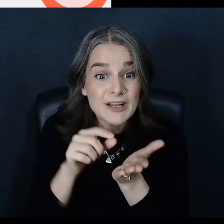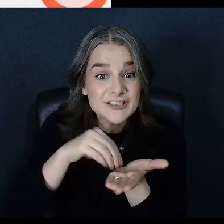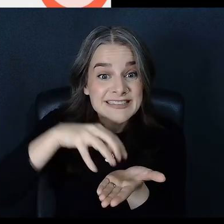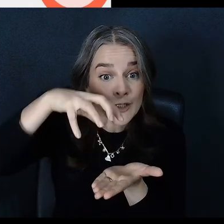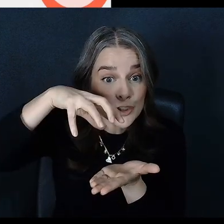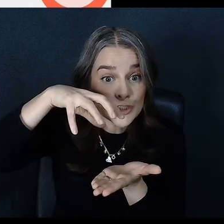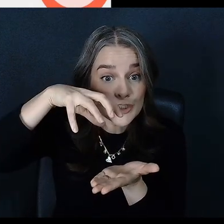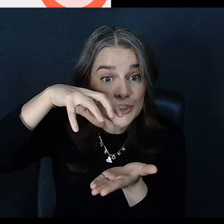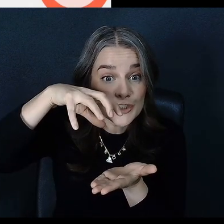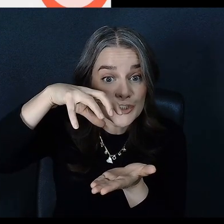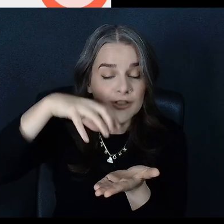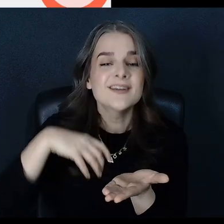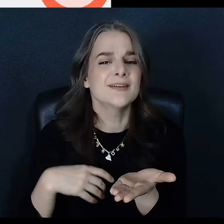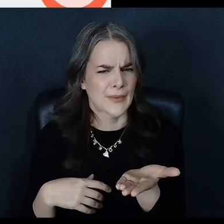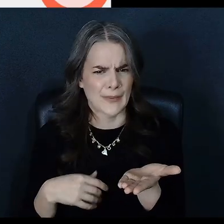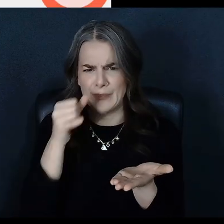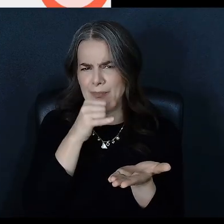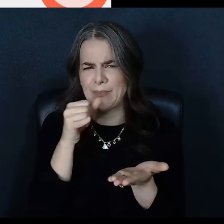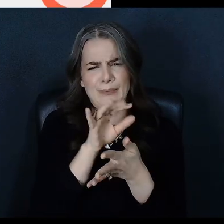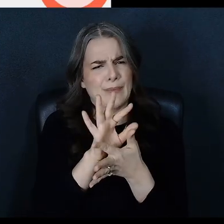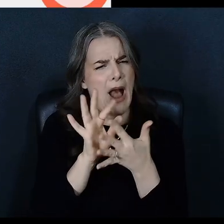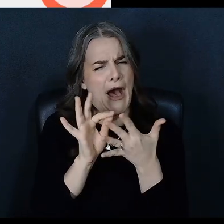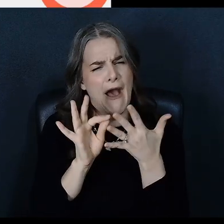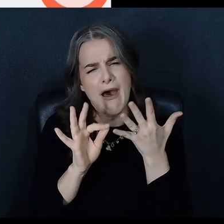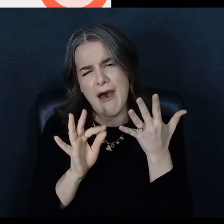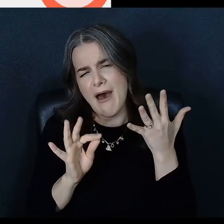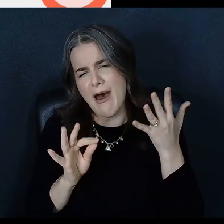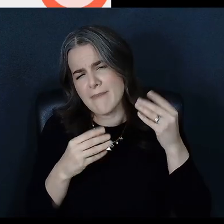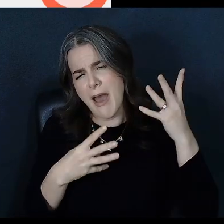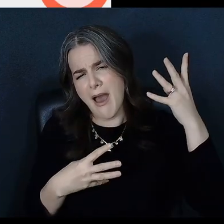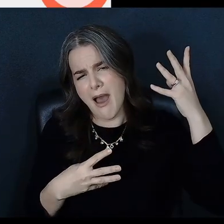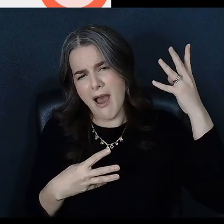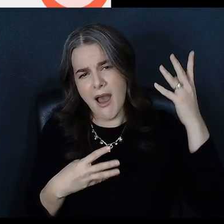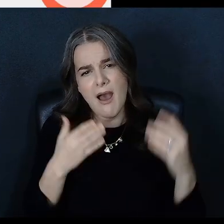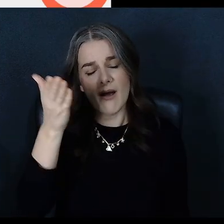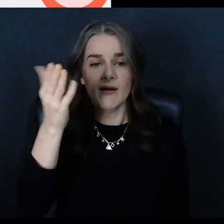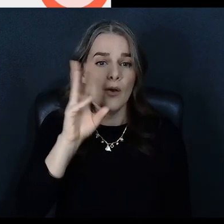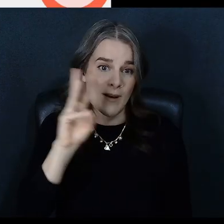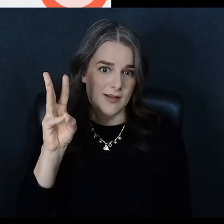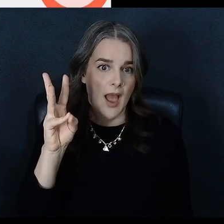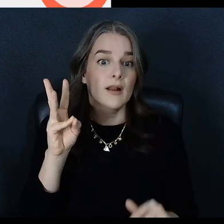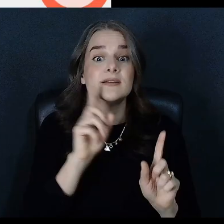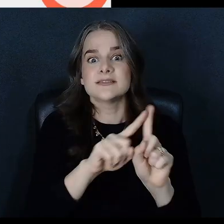of the 3D-printing files to create styluses and various pointers.